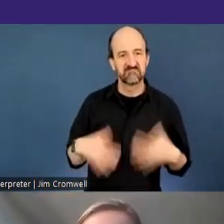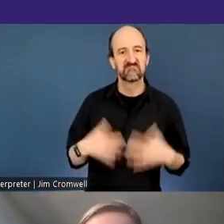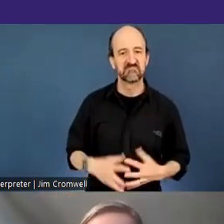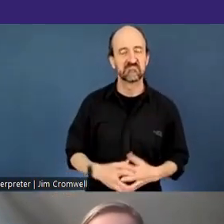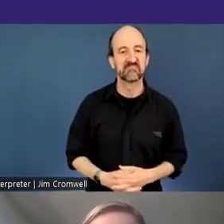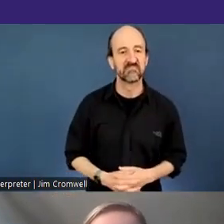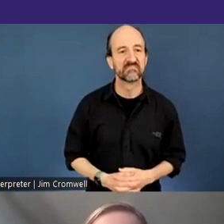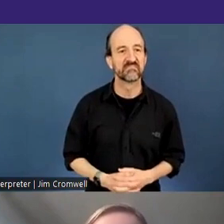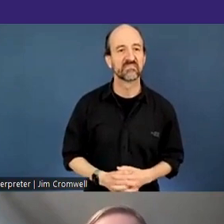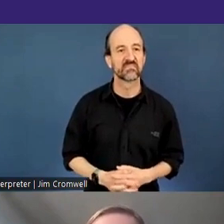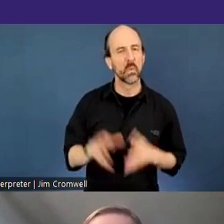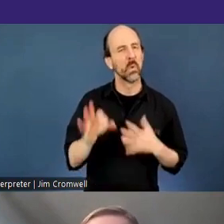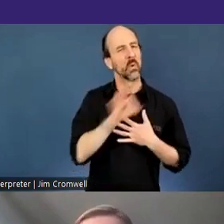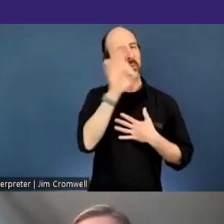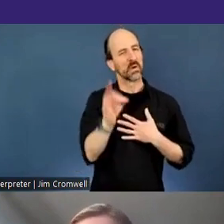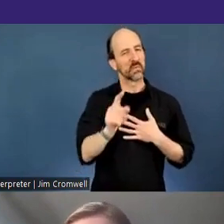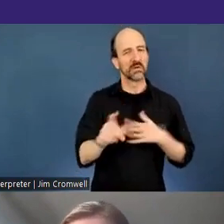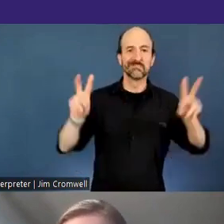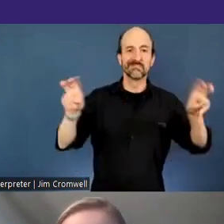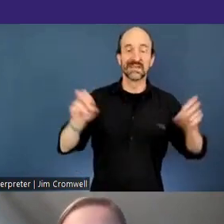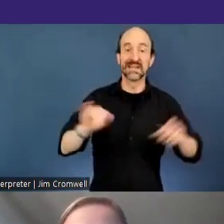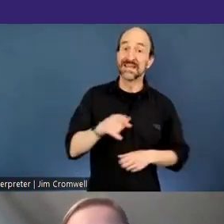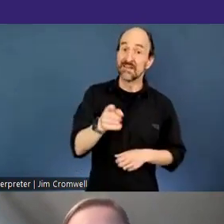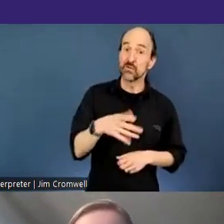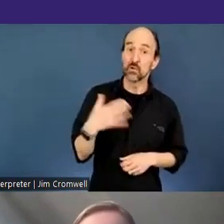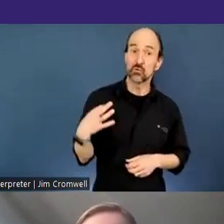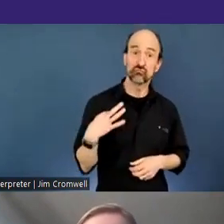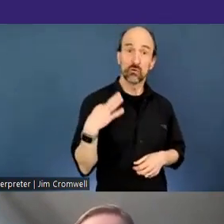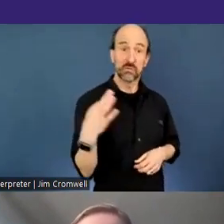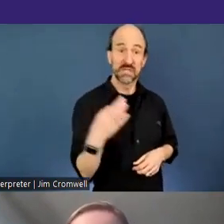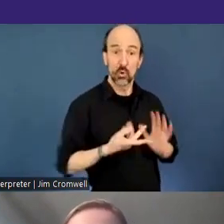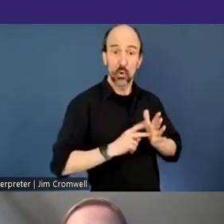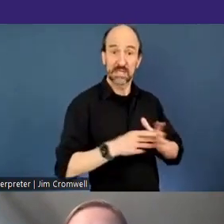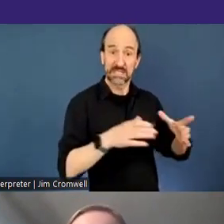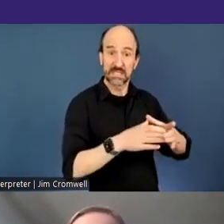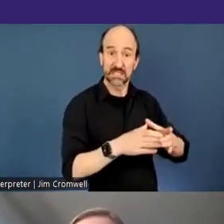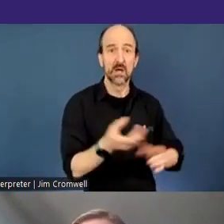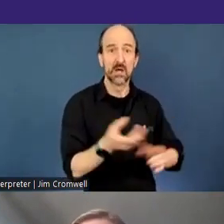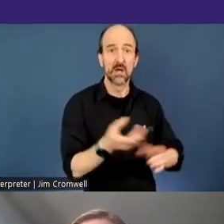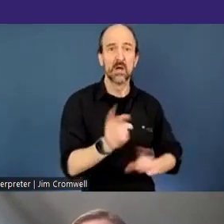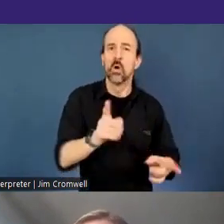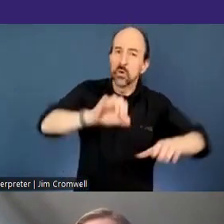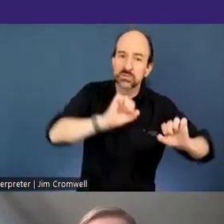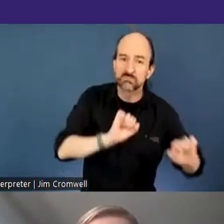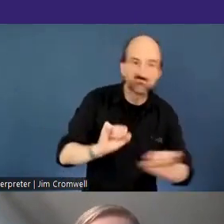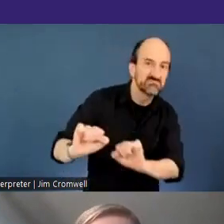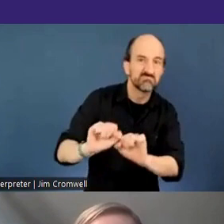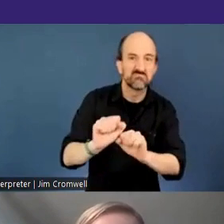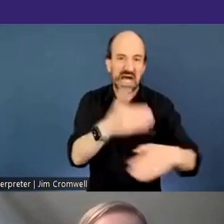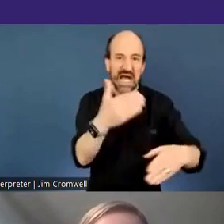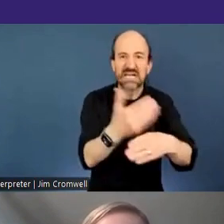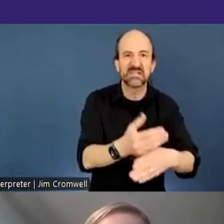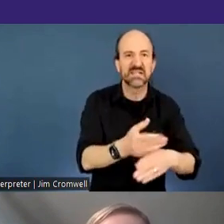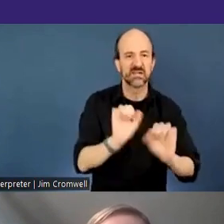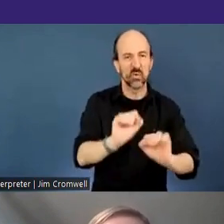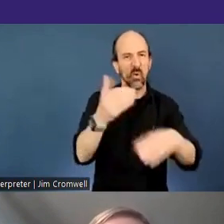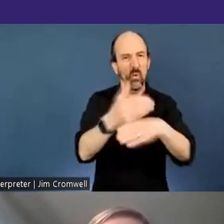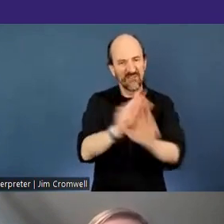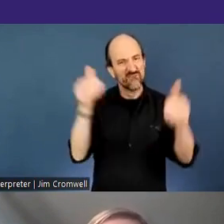question is: If you represent an organisation what particular activity, what I the focus of your work? And we're seeing some